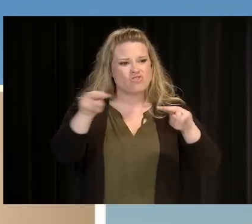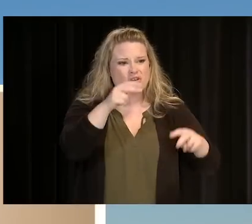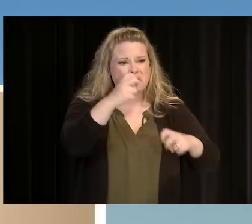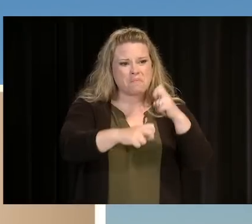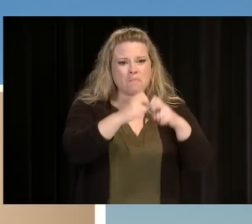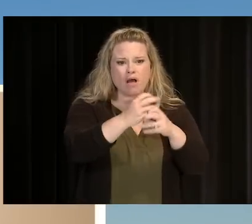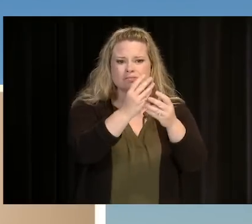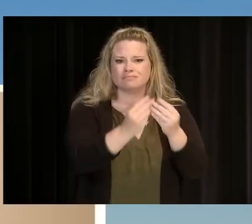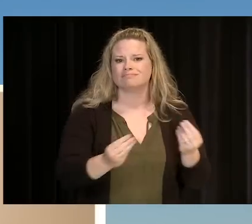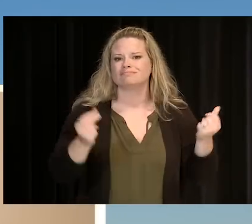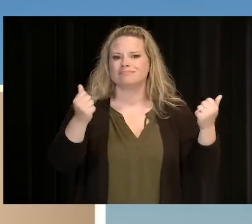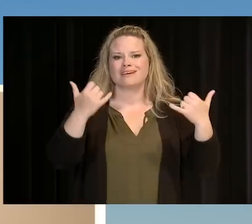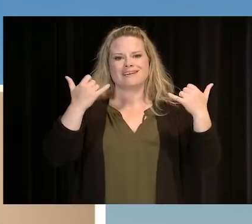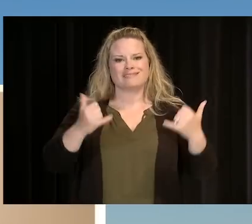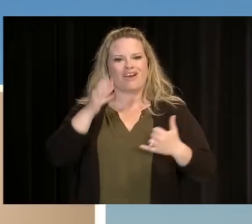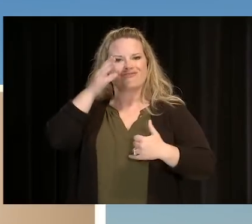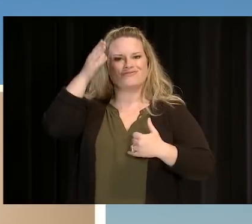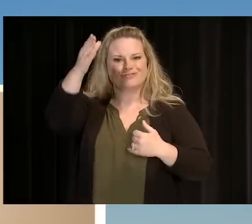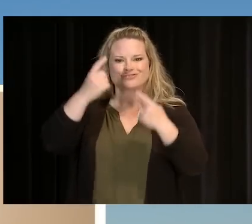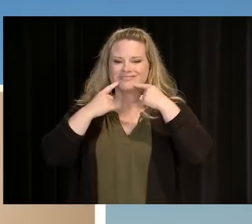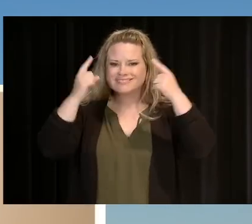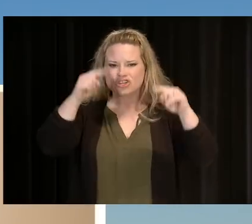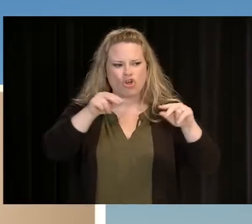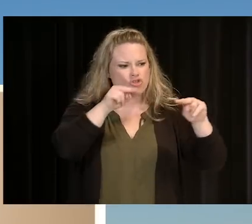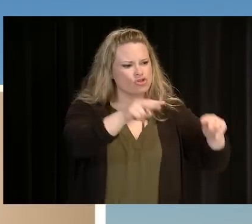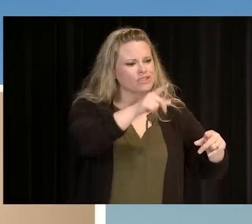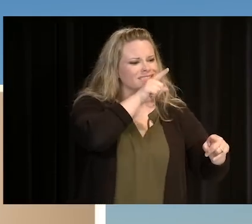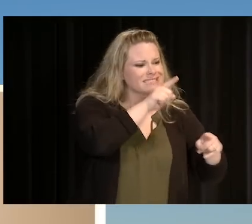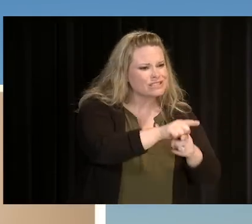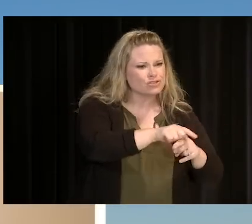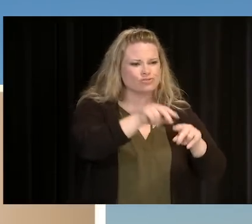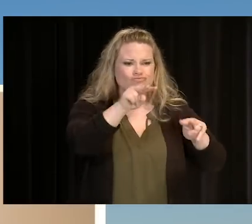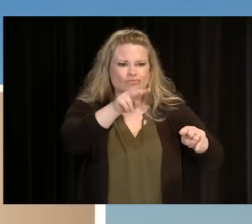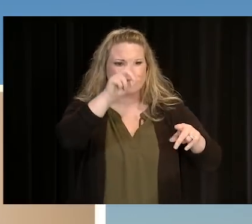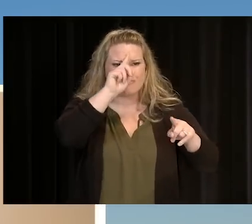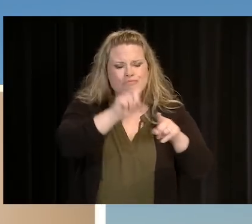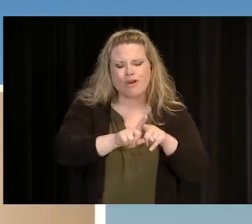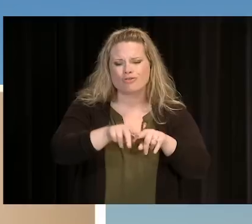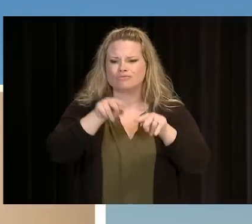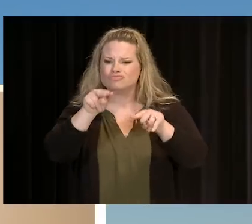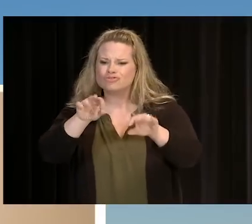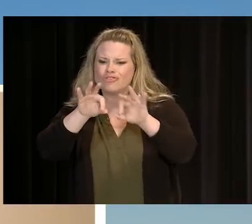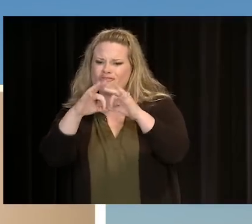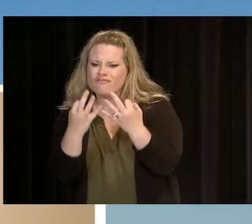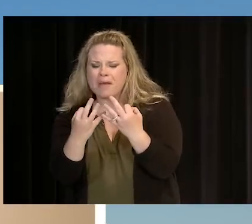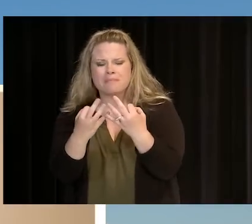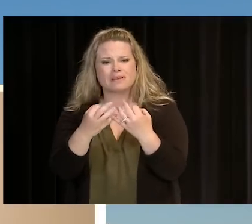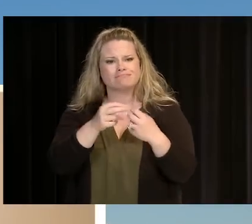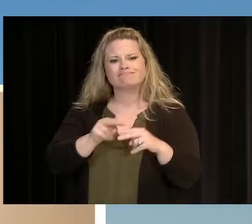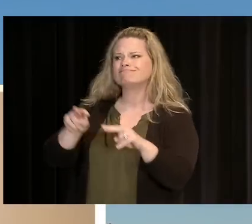WE HAVE TO LOOK AT THE TRIALS WE HAVE OVERCOME, AND WHERE WE ARE NOW. LOOK AT YOUR SISTER, LOOK AT YOUR BROTHER, LOOK AT YOUR FAMILY, LOOK